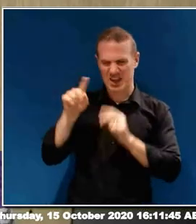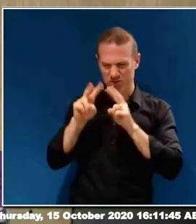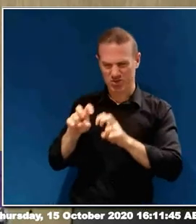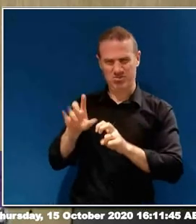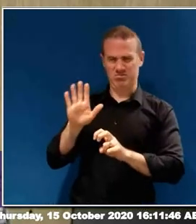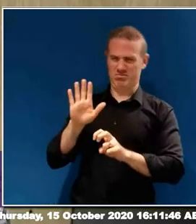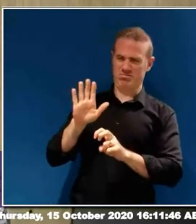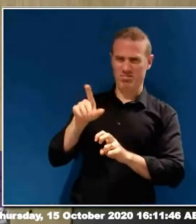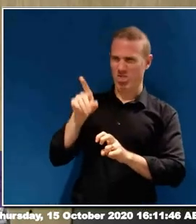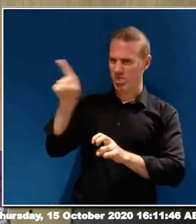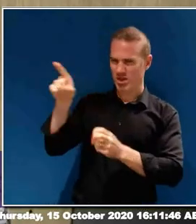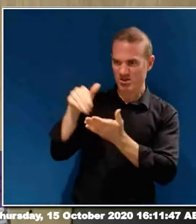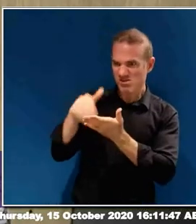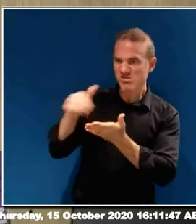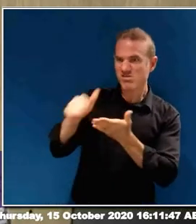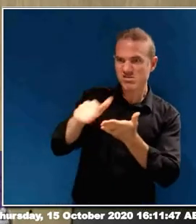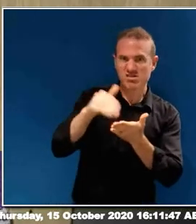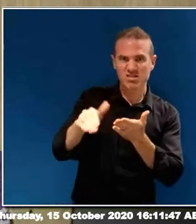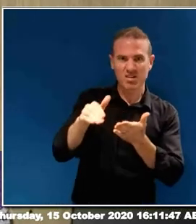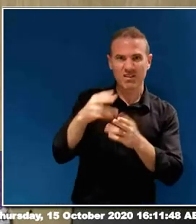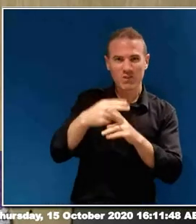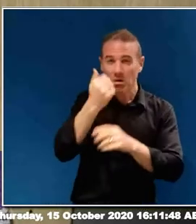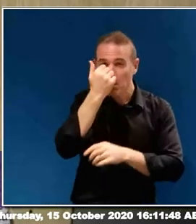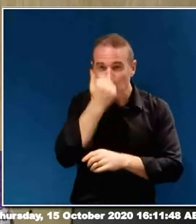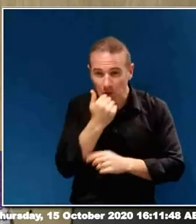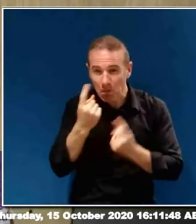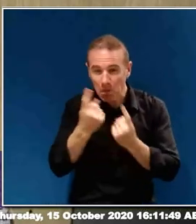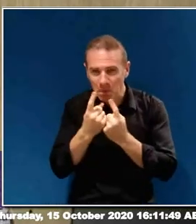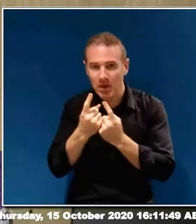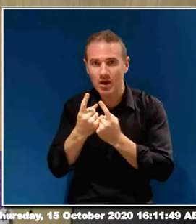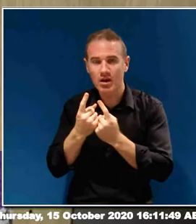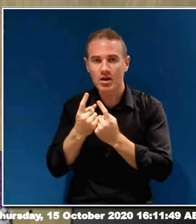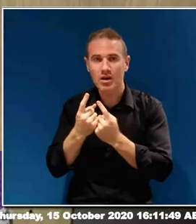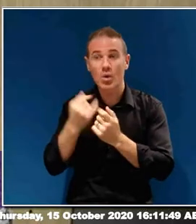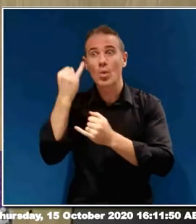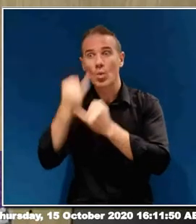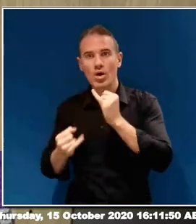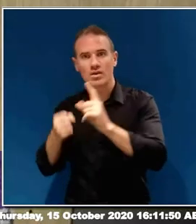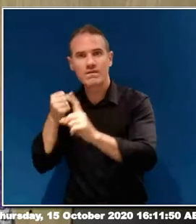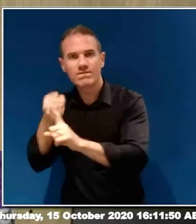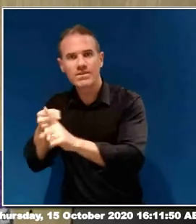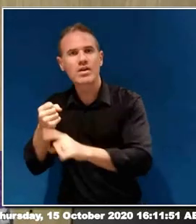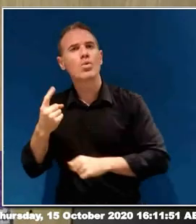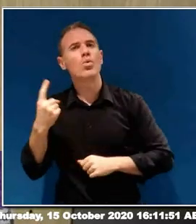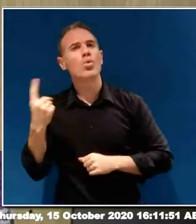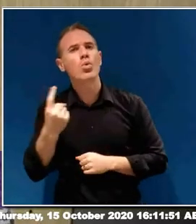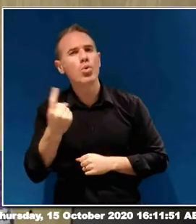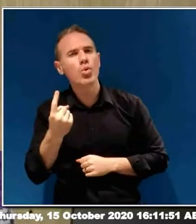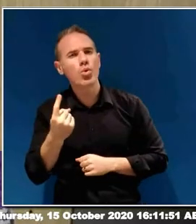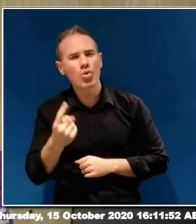reality is when you drill down into the data, we actually have our most vulnerable